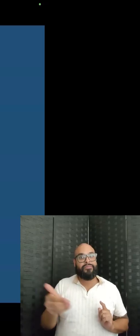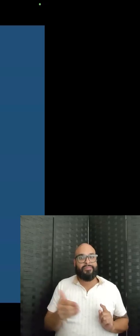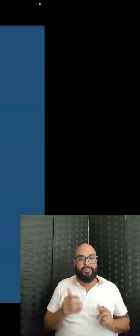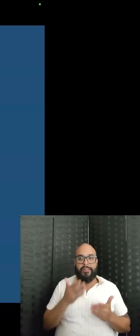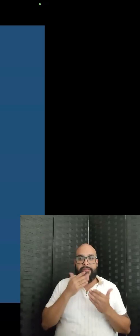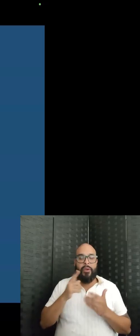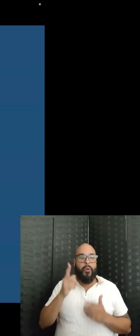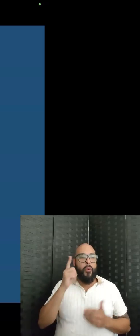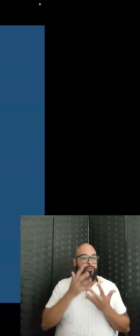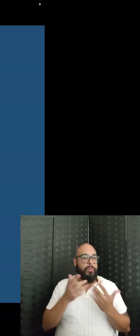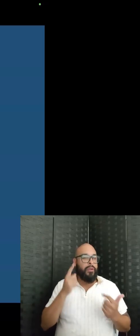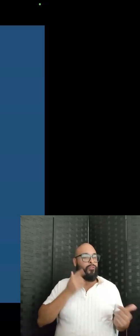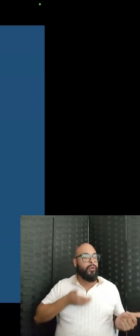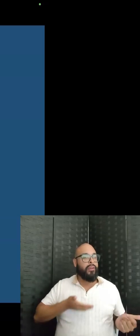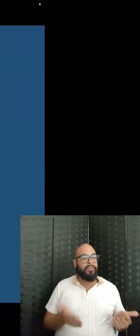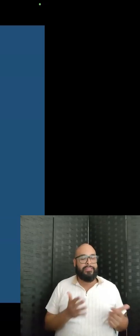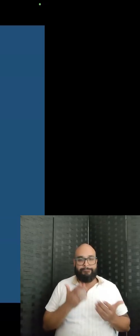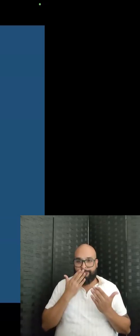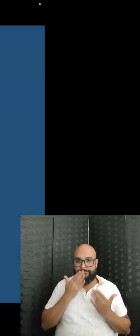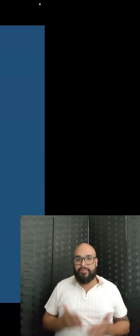Thank you so much, Beth. This has been wonderful.